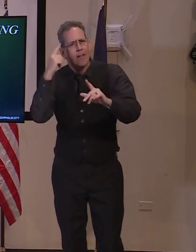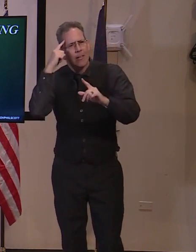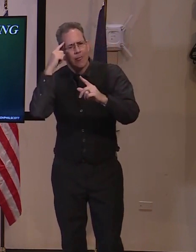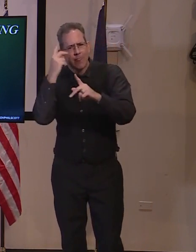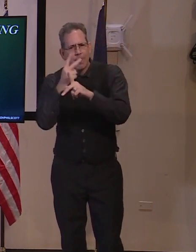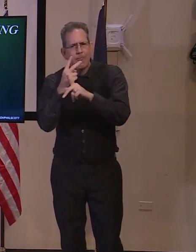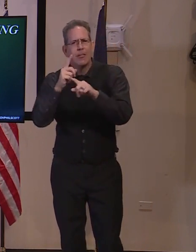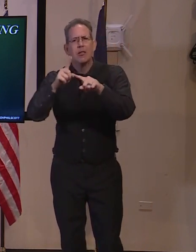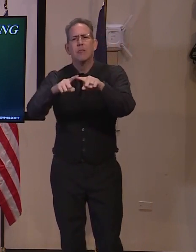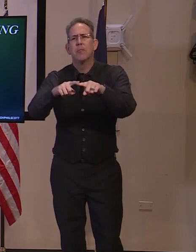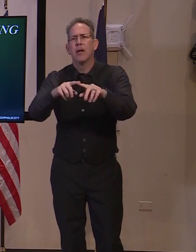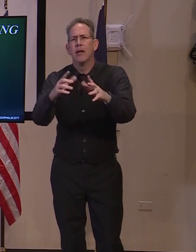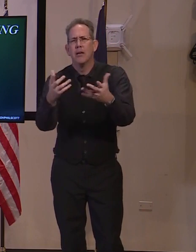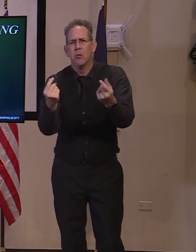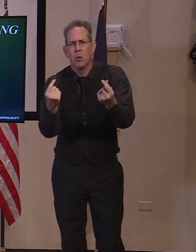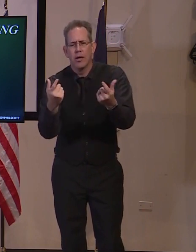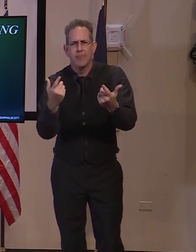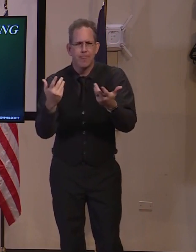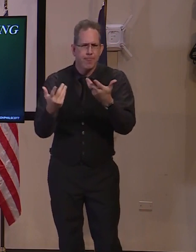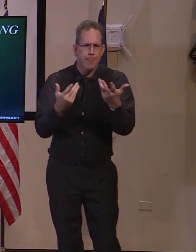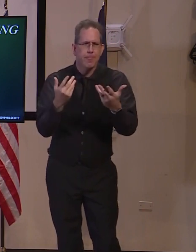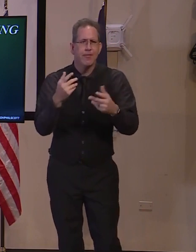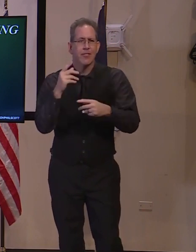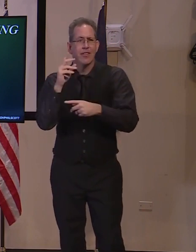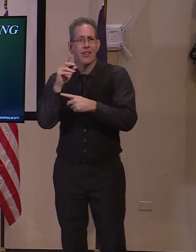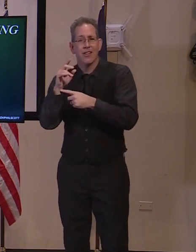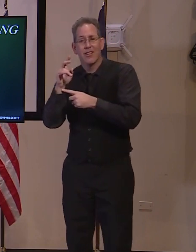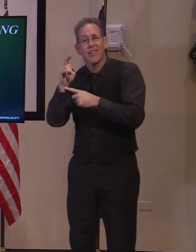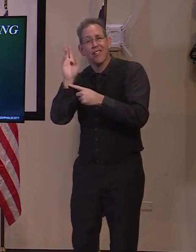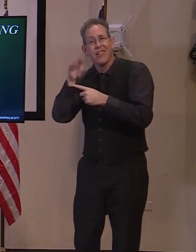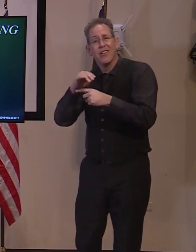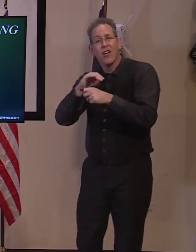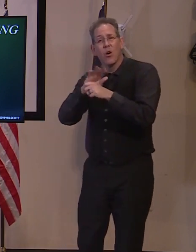the virus. And currently the go live date for this recommendation is January